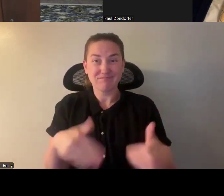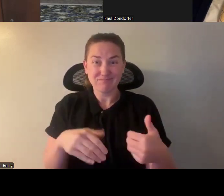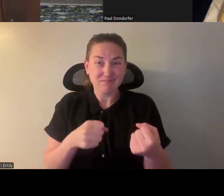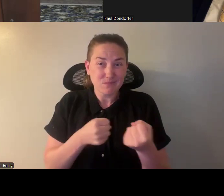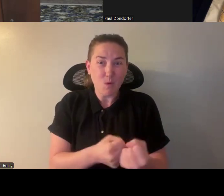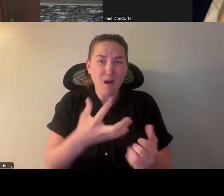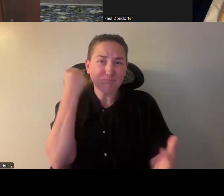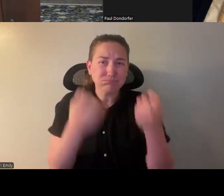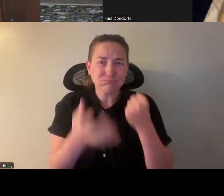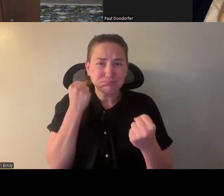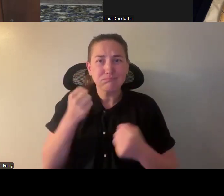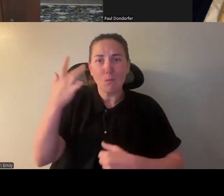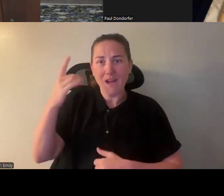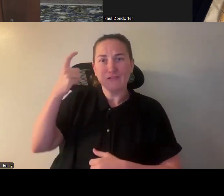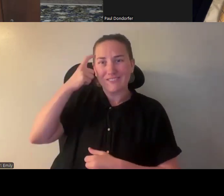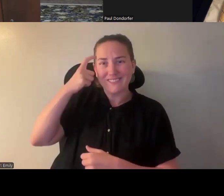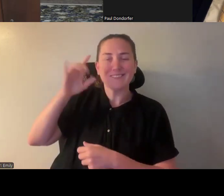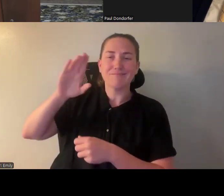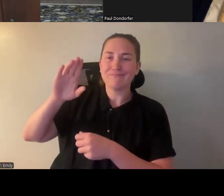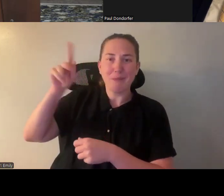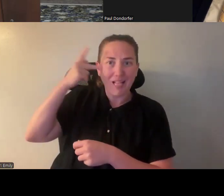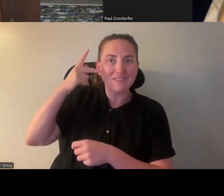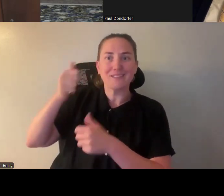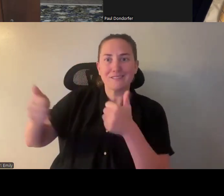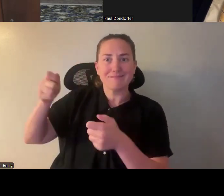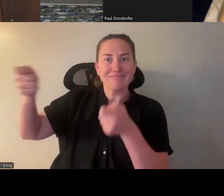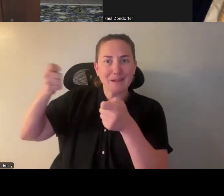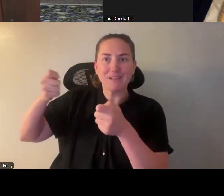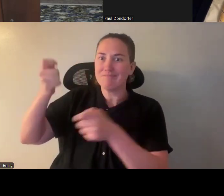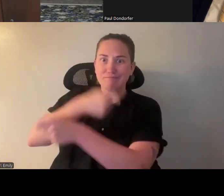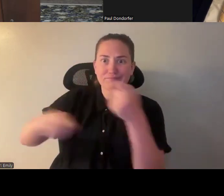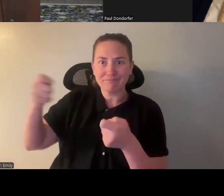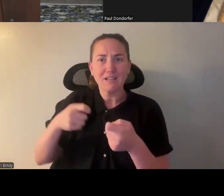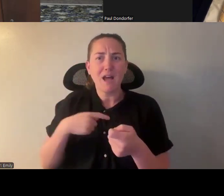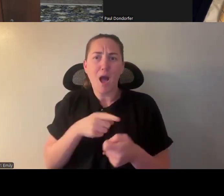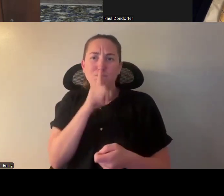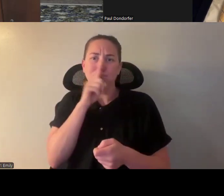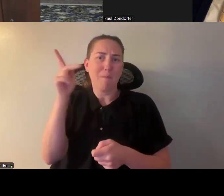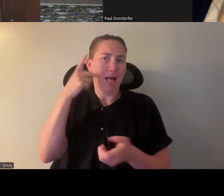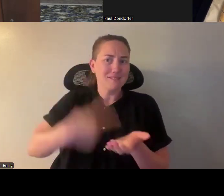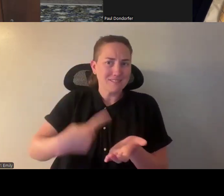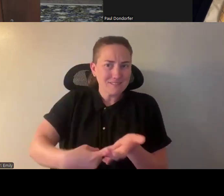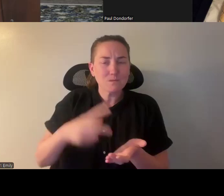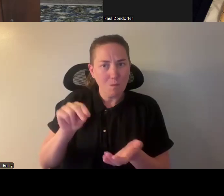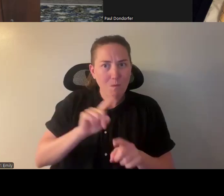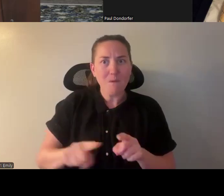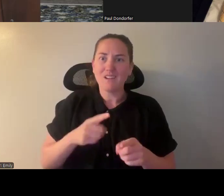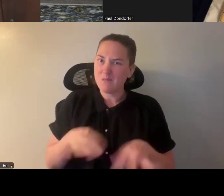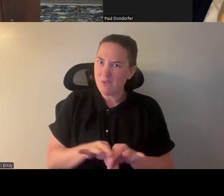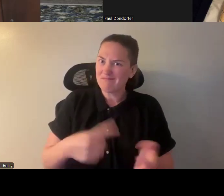from them due to the changes in the recent administration I'm not here to argue about politics but simply advocate about what's right versus wrong um about the inhumane attacks on the